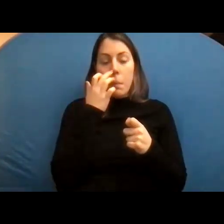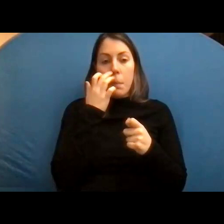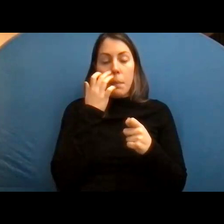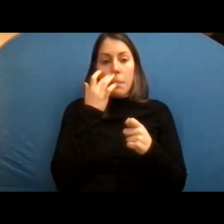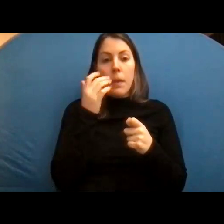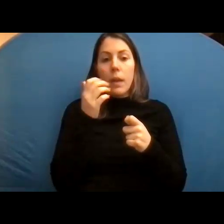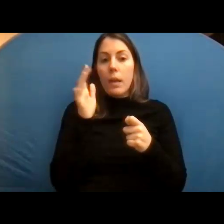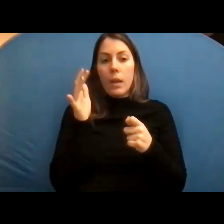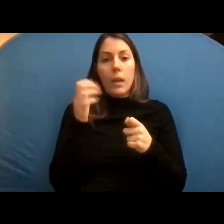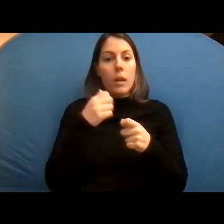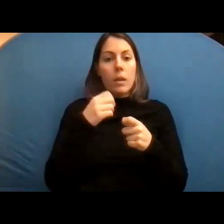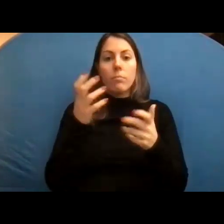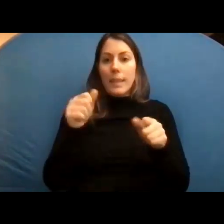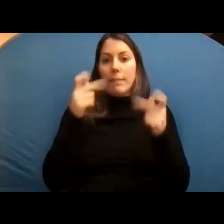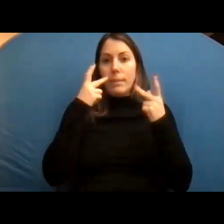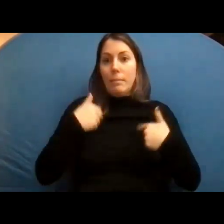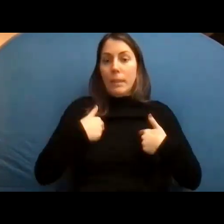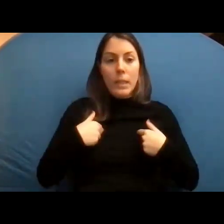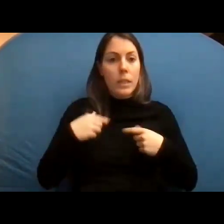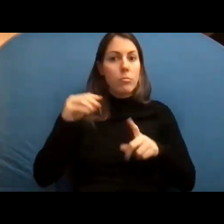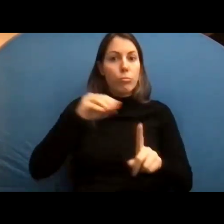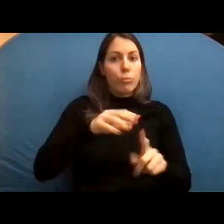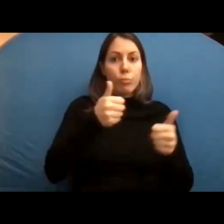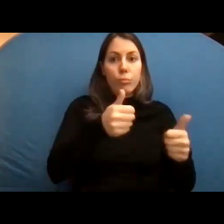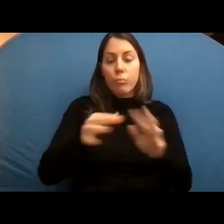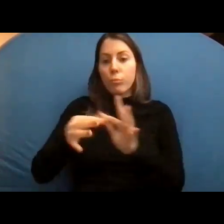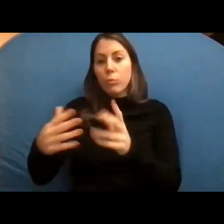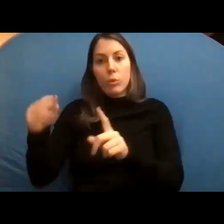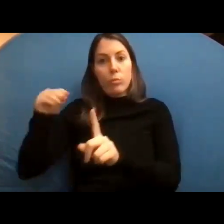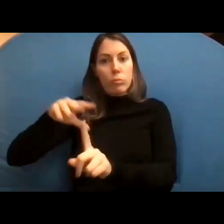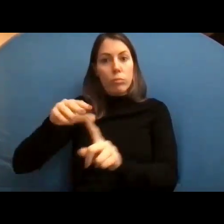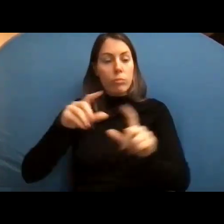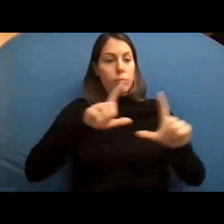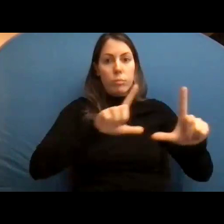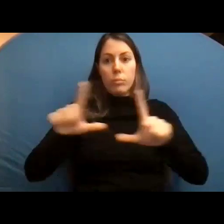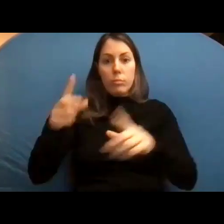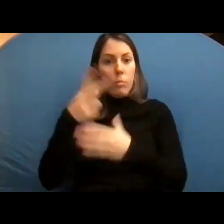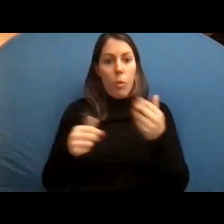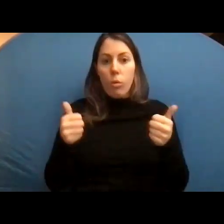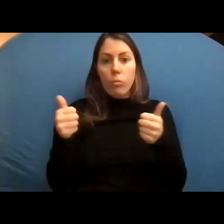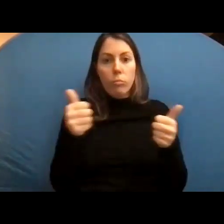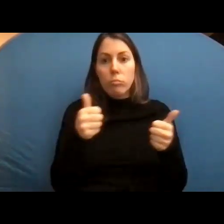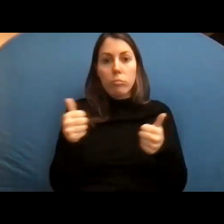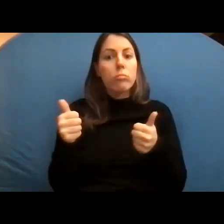everyone has a moment to be able to make sure that I am spotlit and the interpreter is